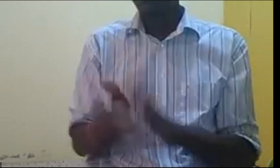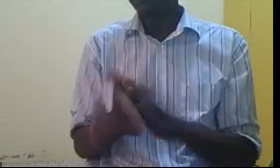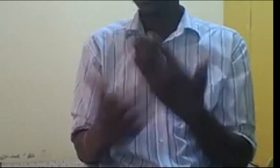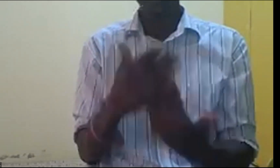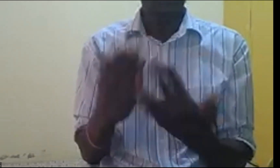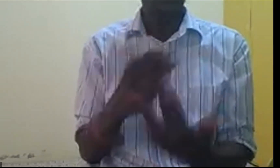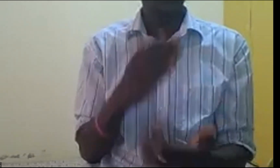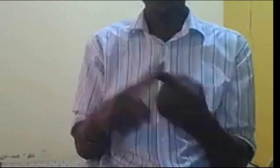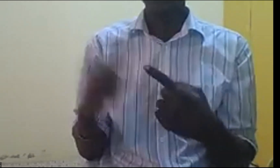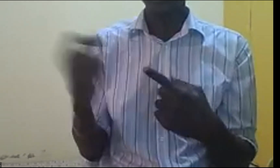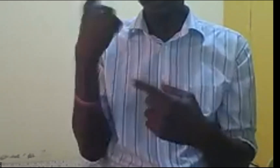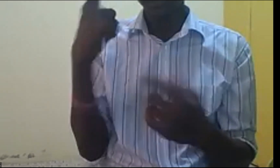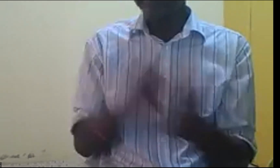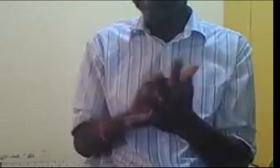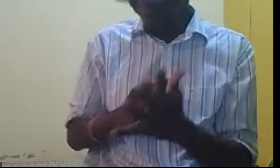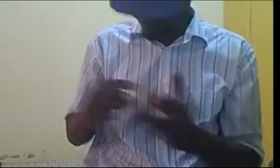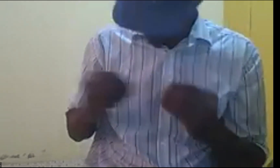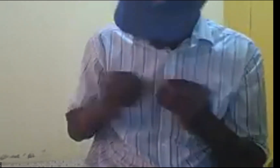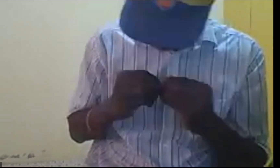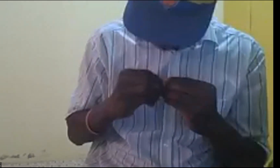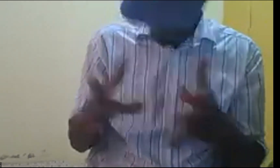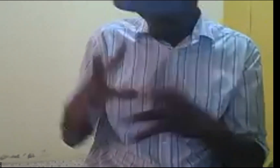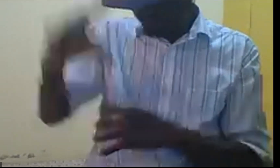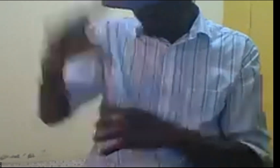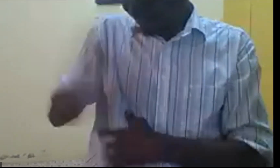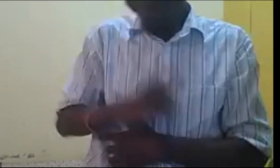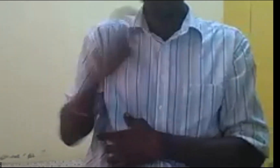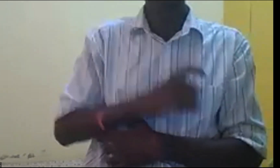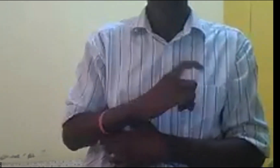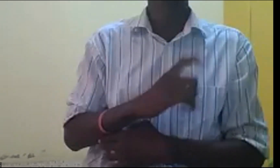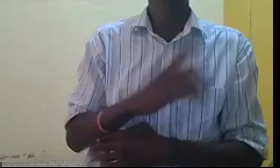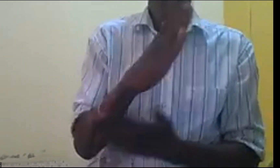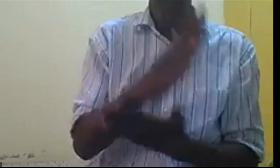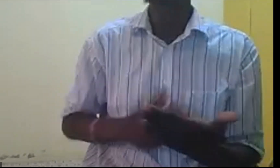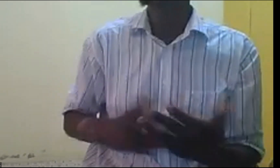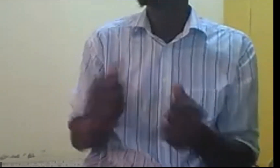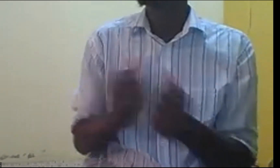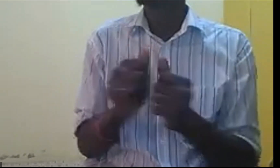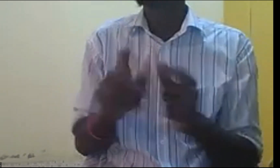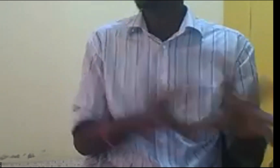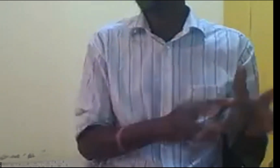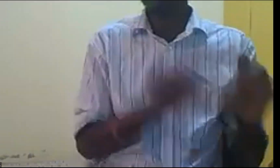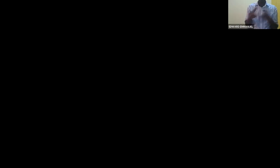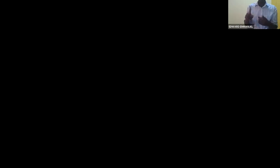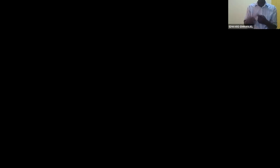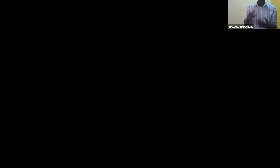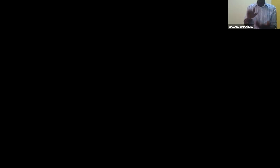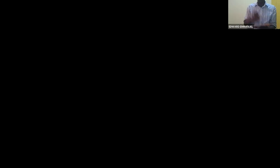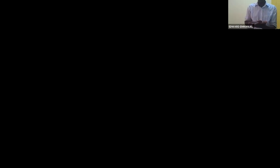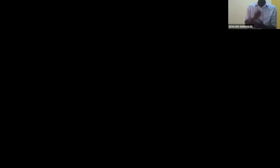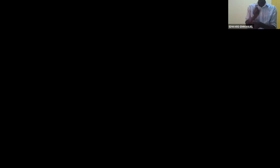And what is it that we at Mcld can do alongside you to ensure this inclusion?